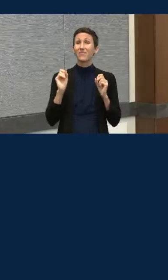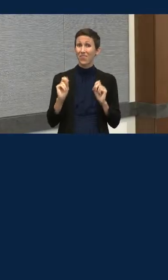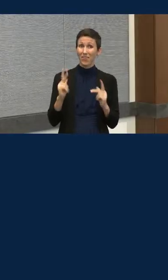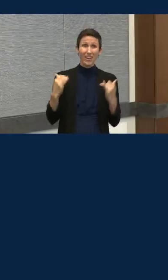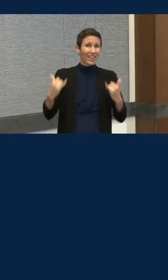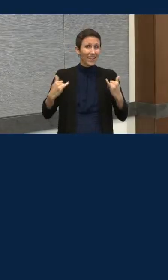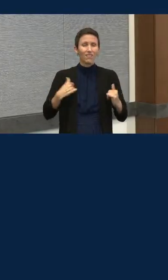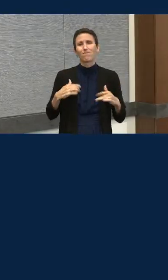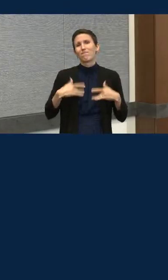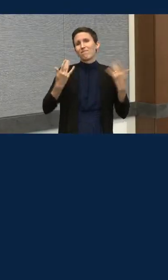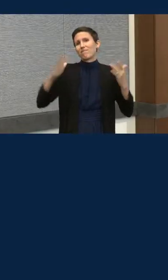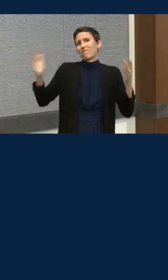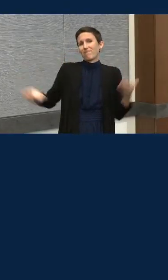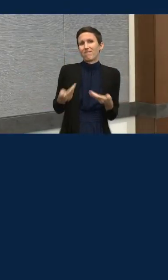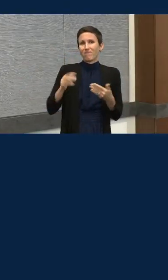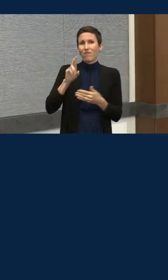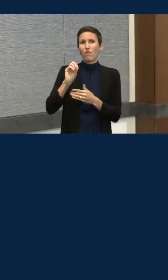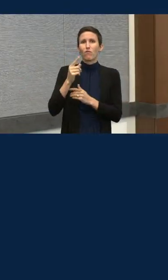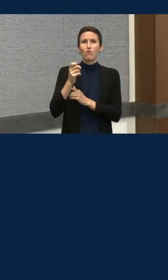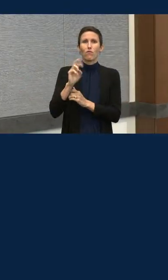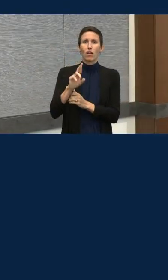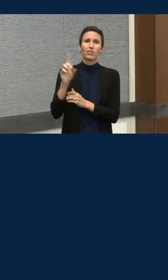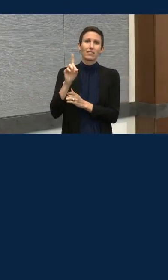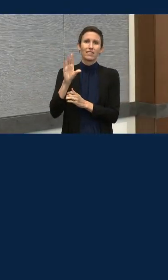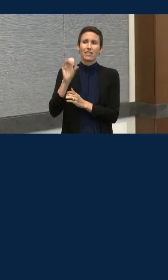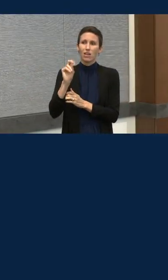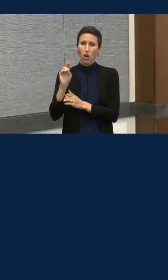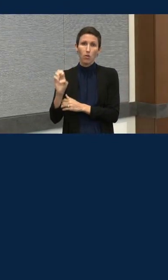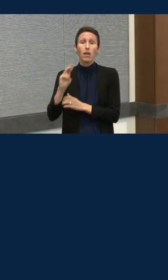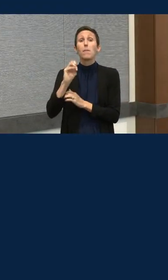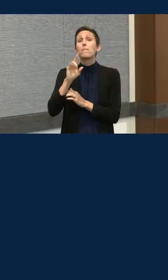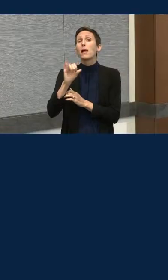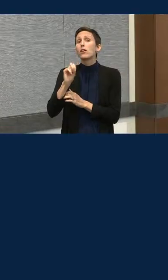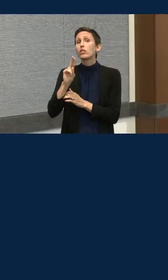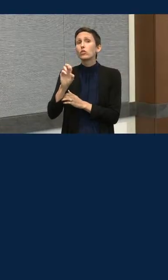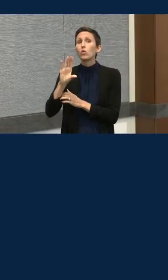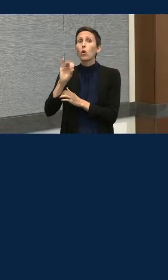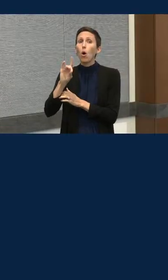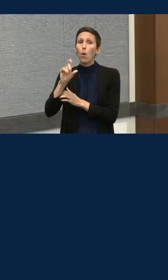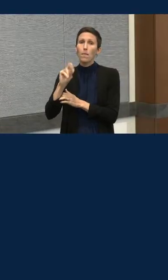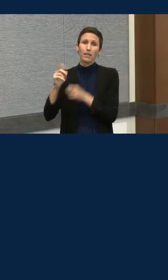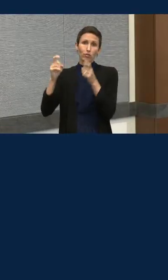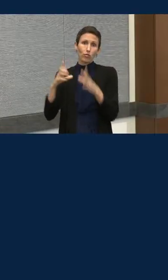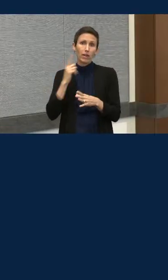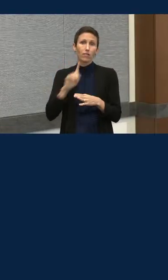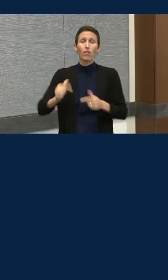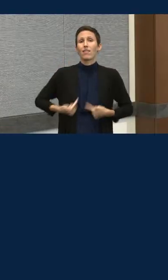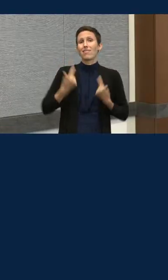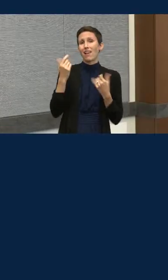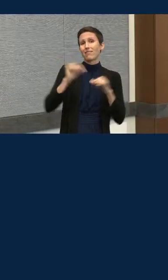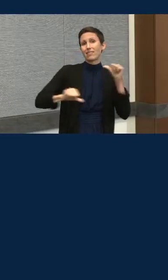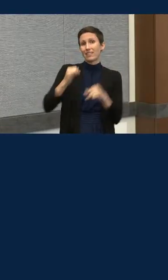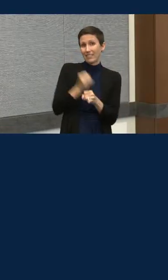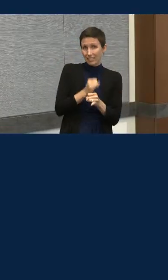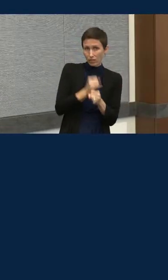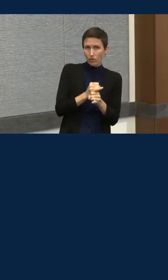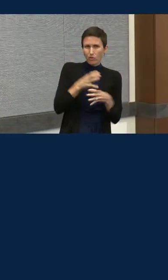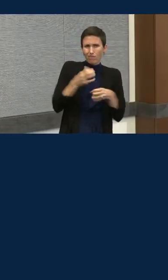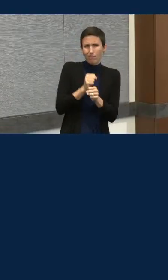introduce Roger D. Cone, the Mary Sue Coleman Director of the Life Sciences Institute and the